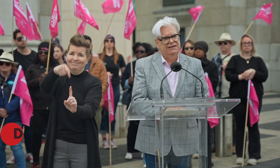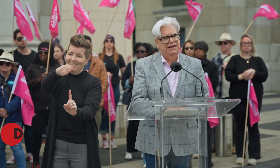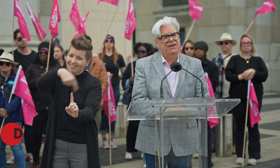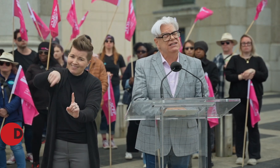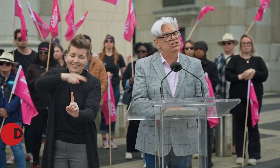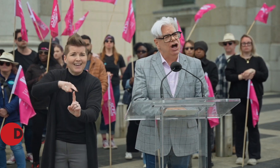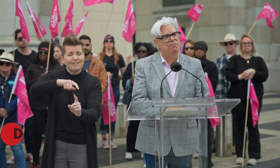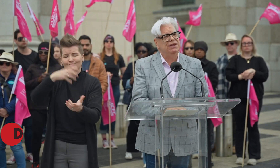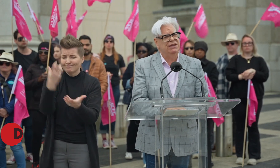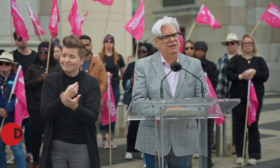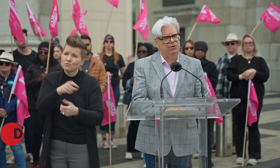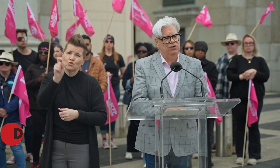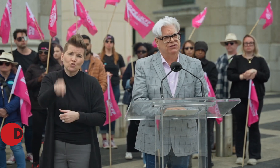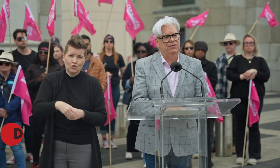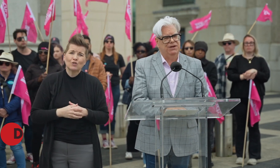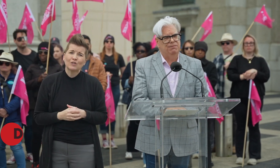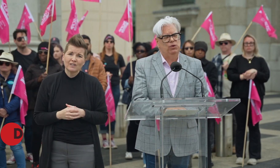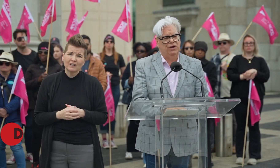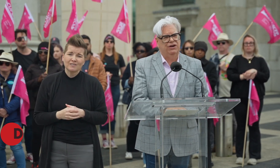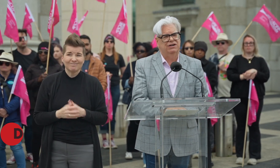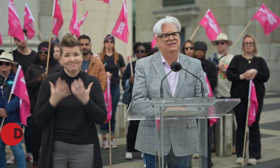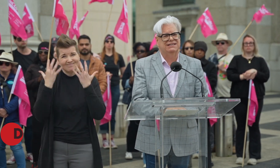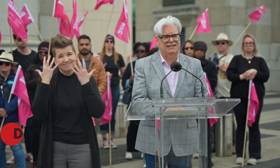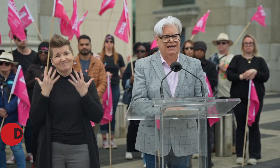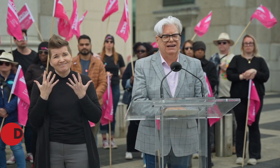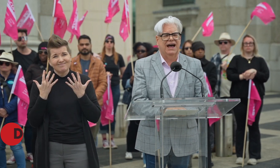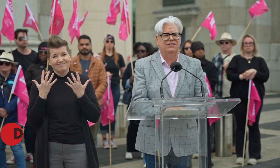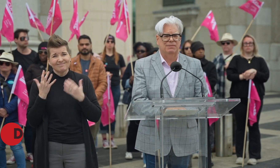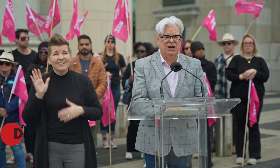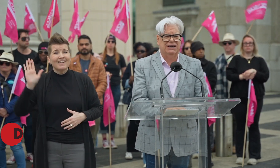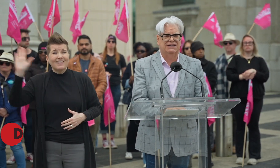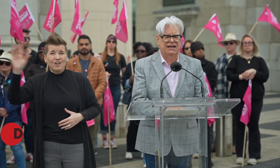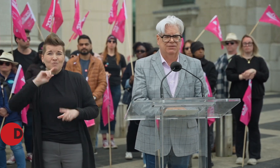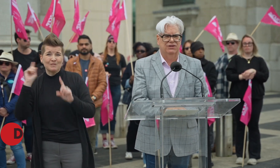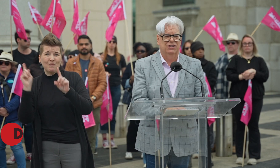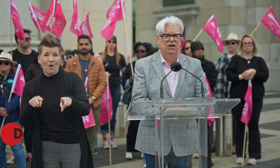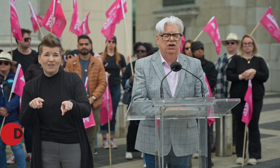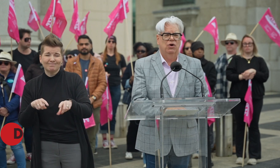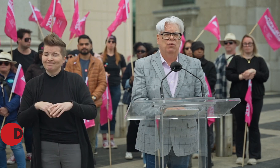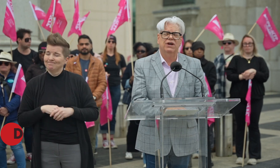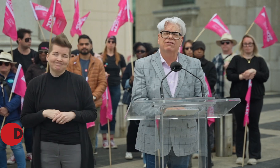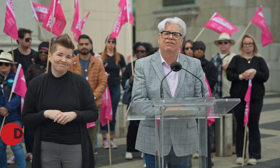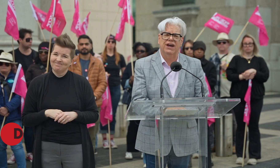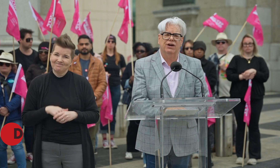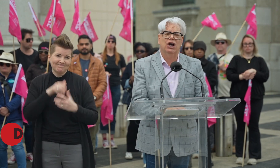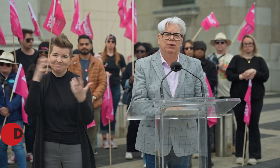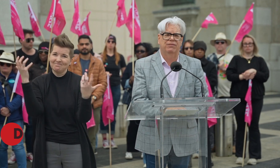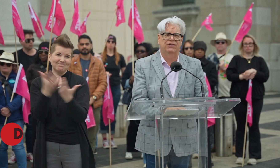Sadly, the response from the employer does not meet. We are very hopeful